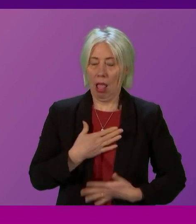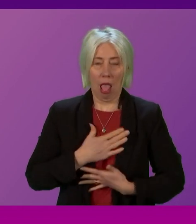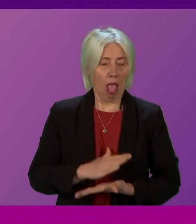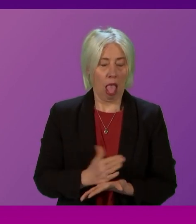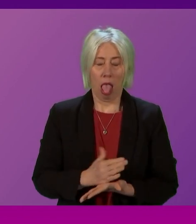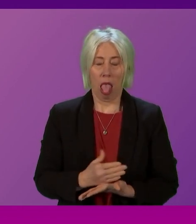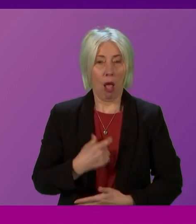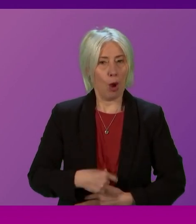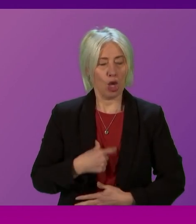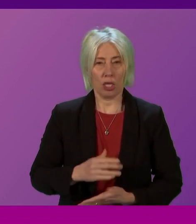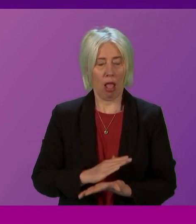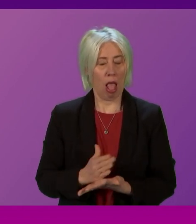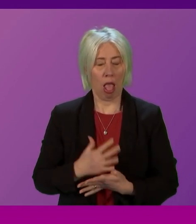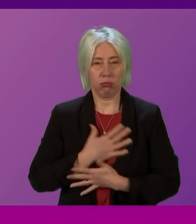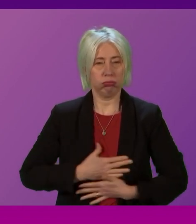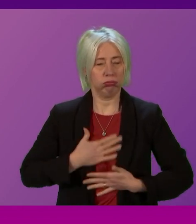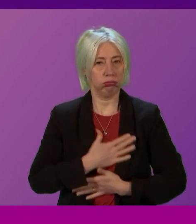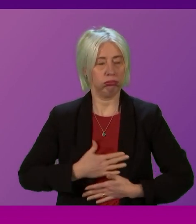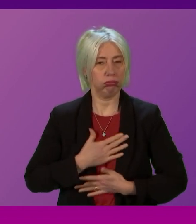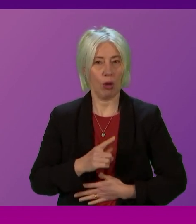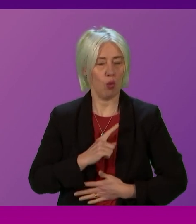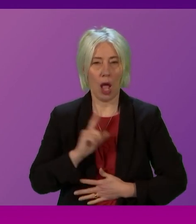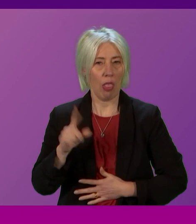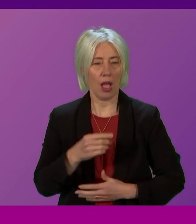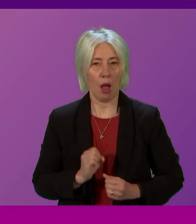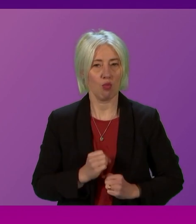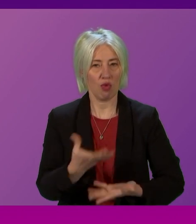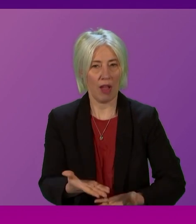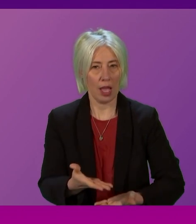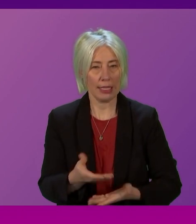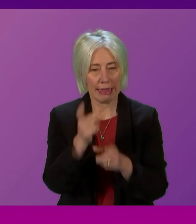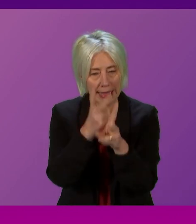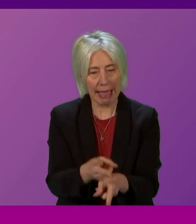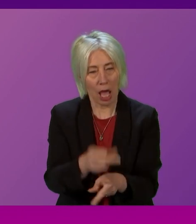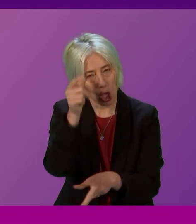distress and trauma, because they cannot provide the care that they know that their patients need.